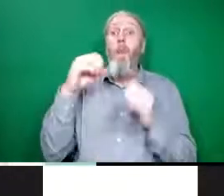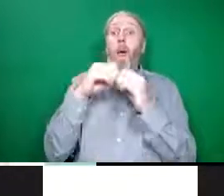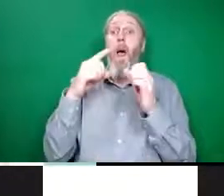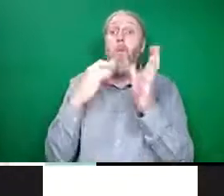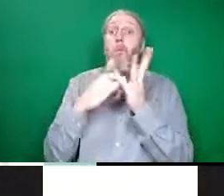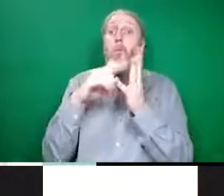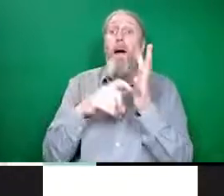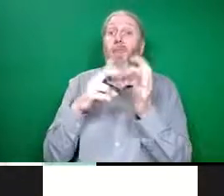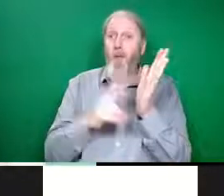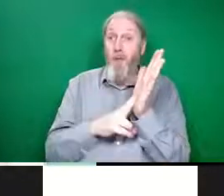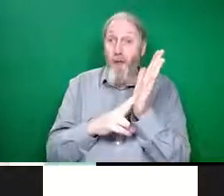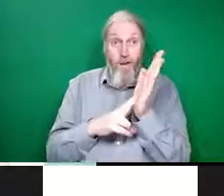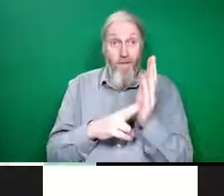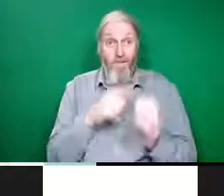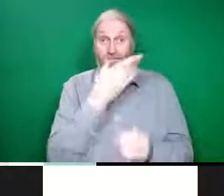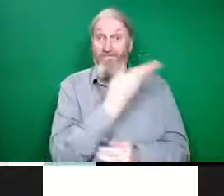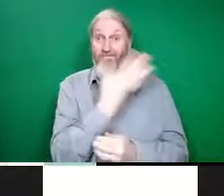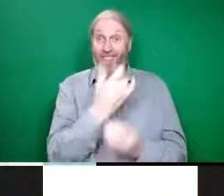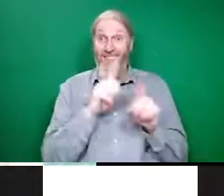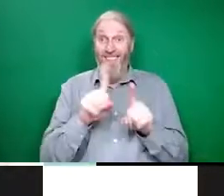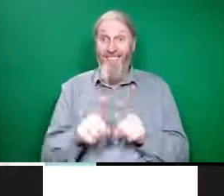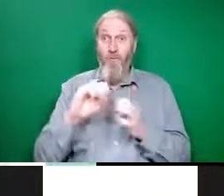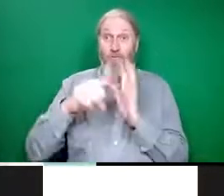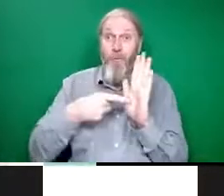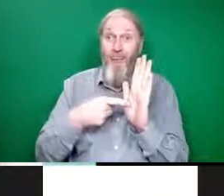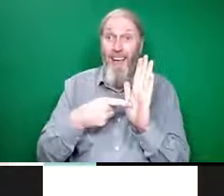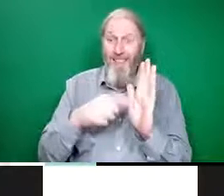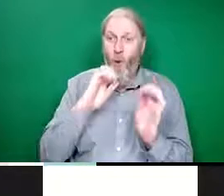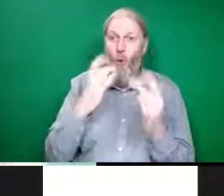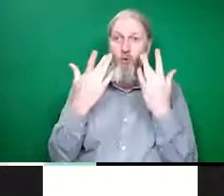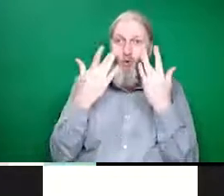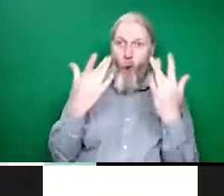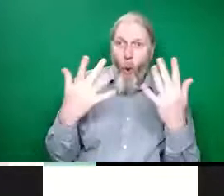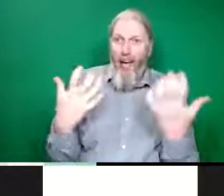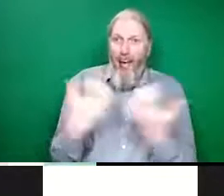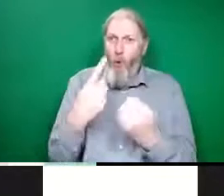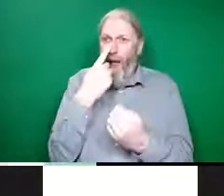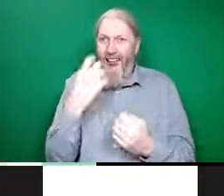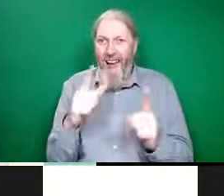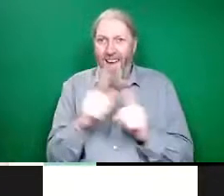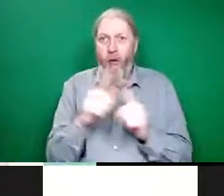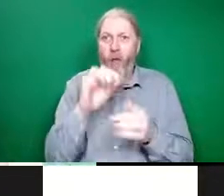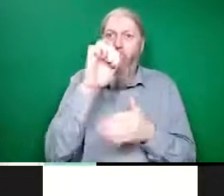I think this is, I'm really excited about this report and seeing the ideas and methodologies that we thought